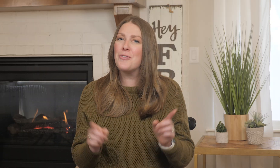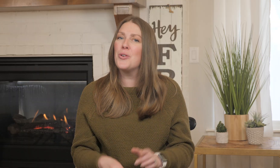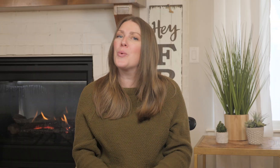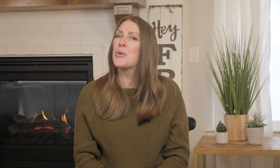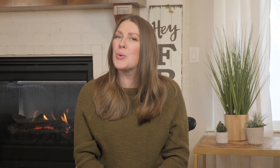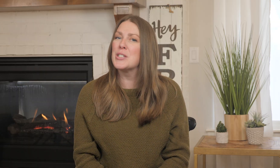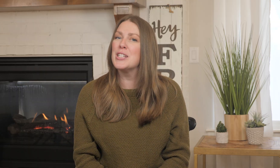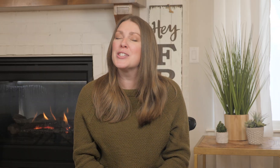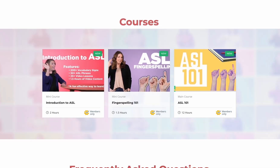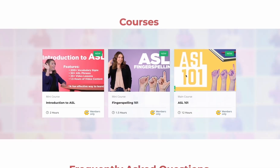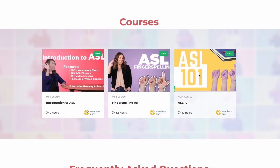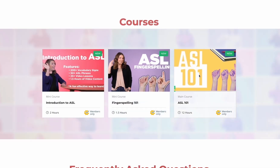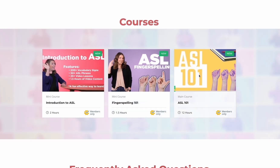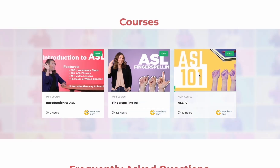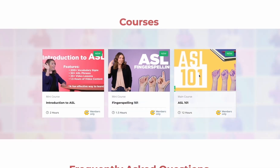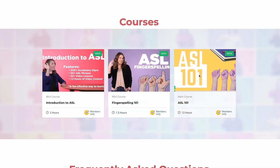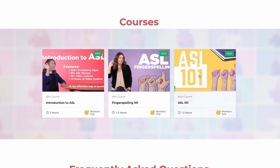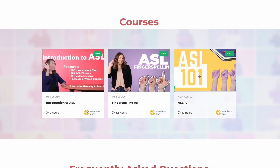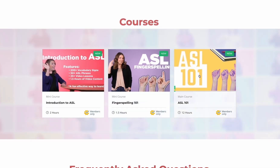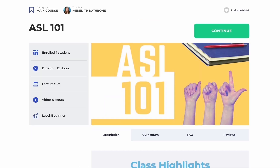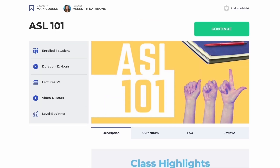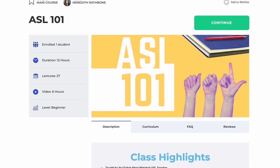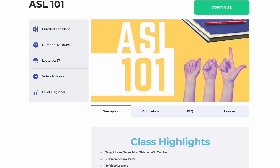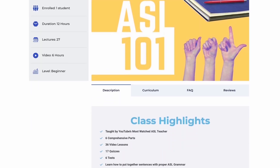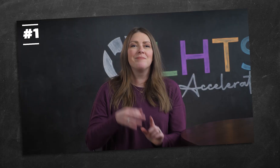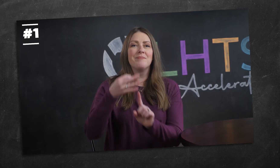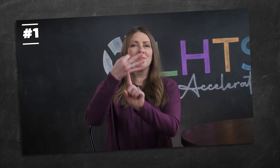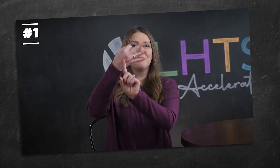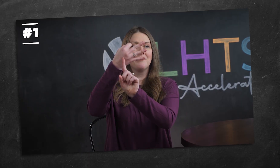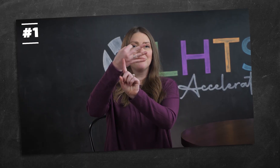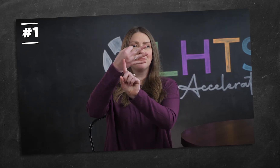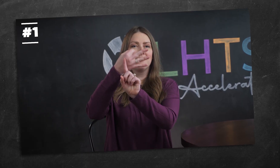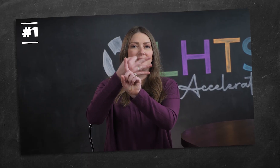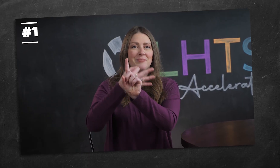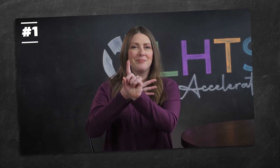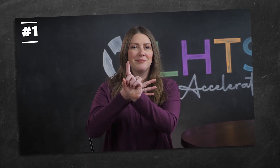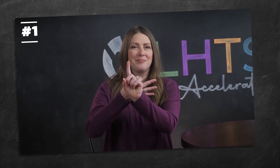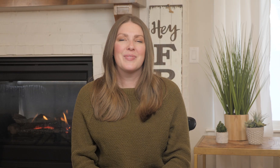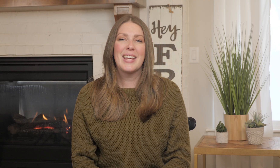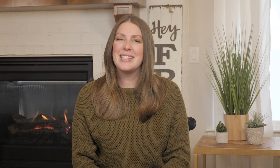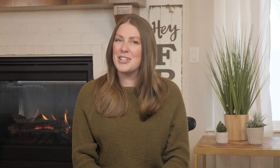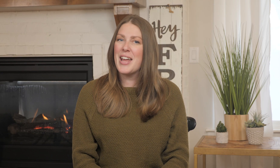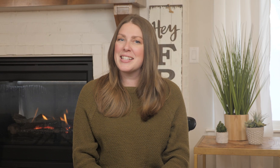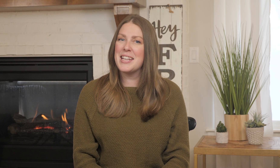level with courses, check out our Accelerated Program, link in the description. Until next